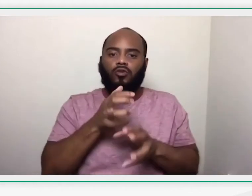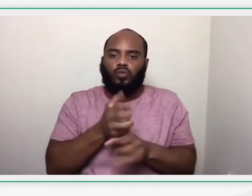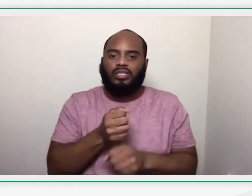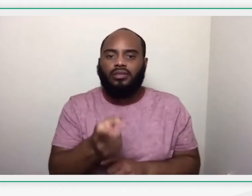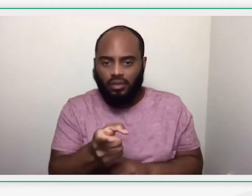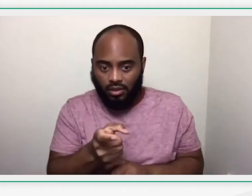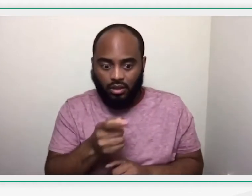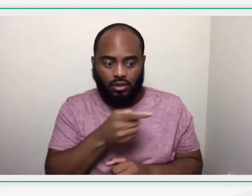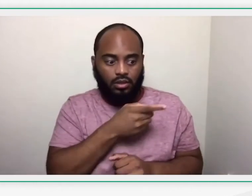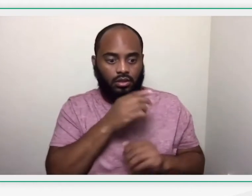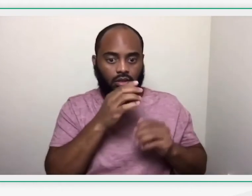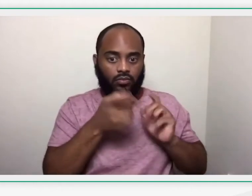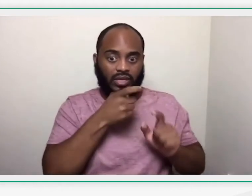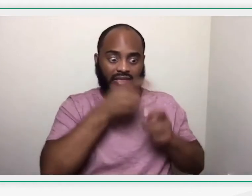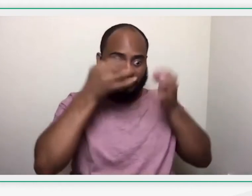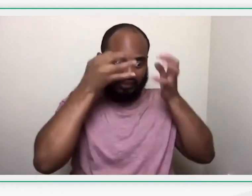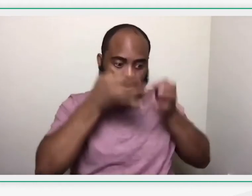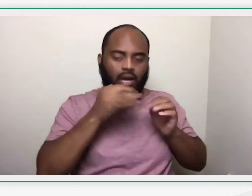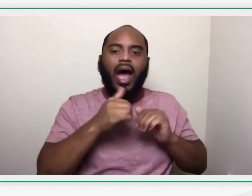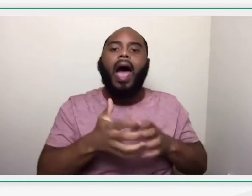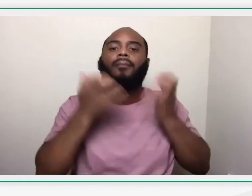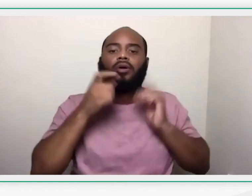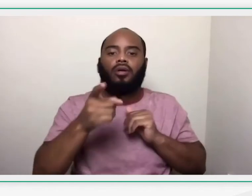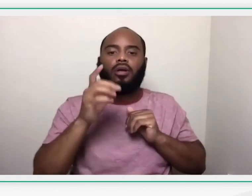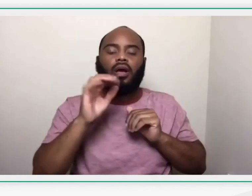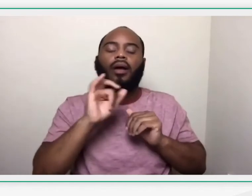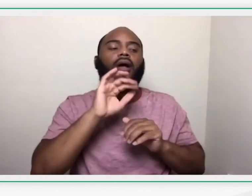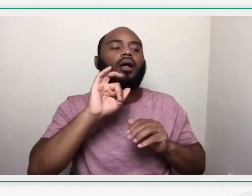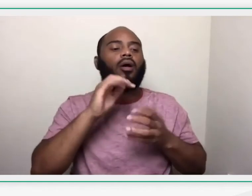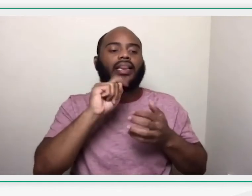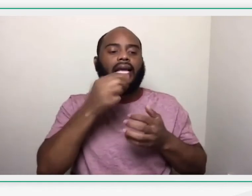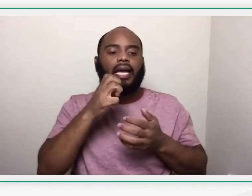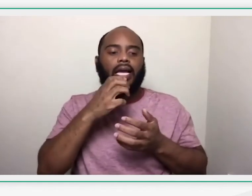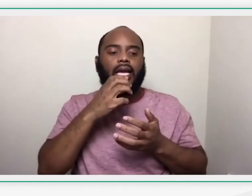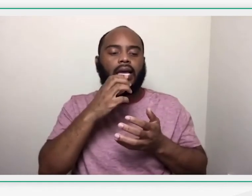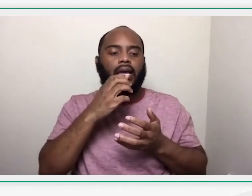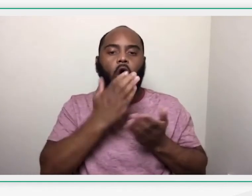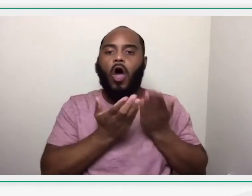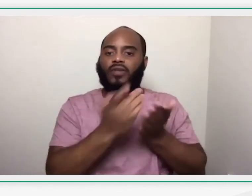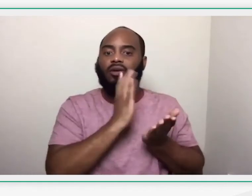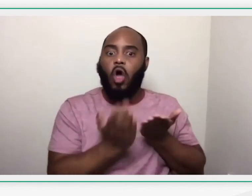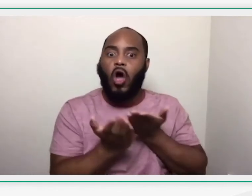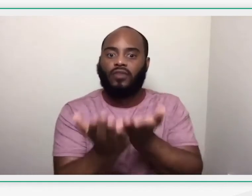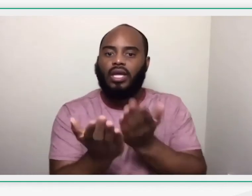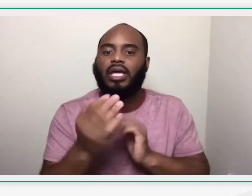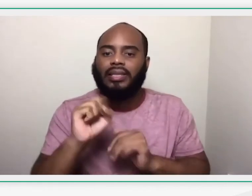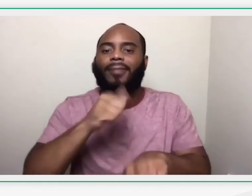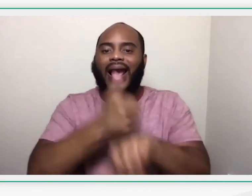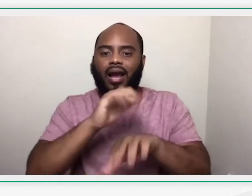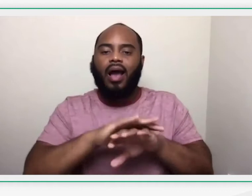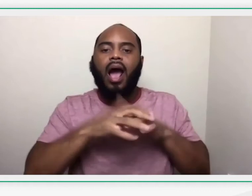And, basically, that means that the creditor is determining how much they can trust you. That is your creditworthiness.